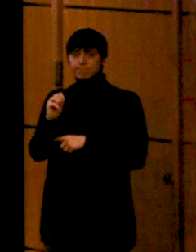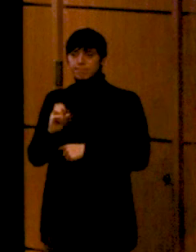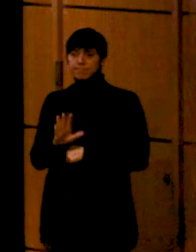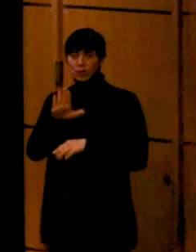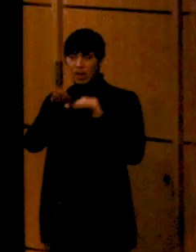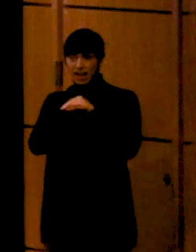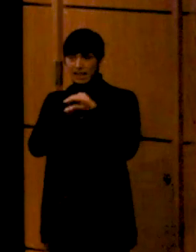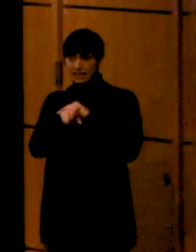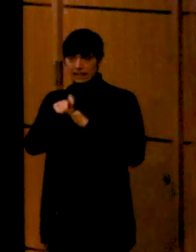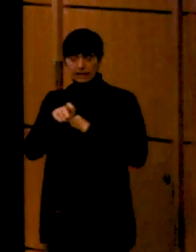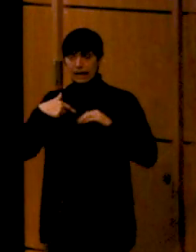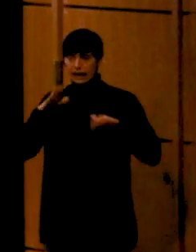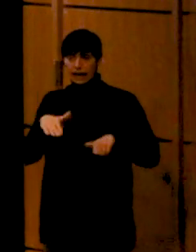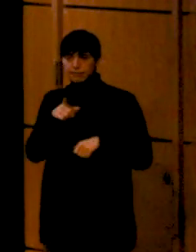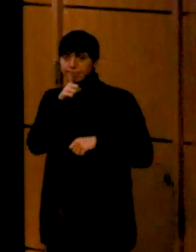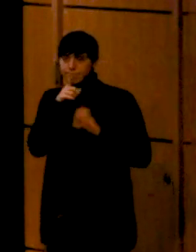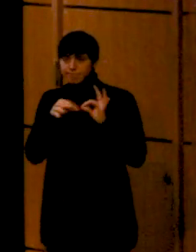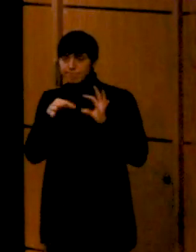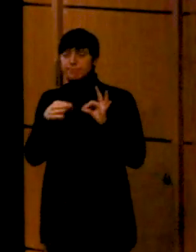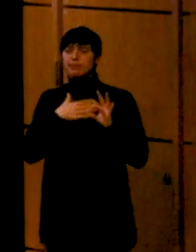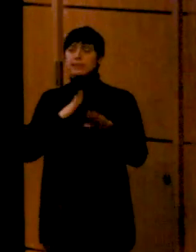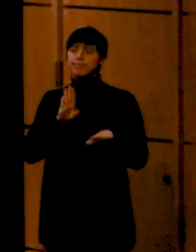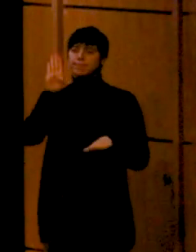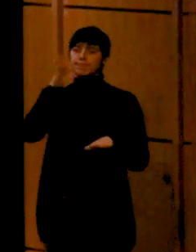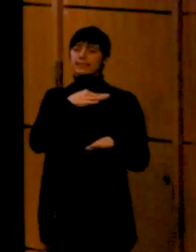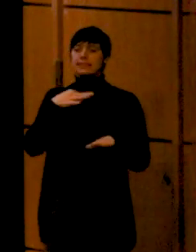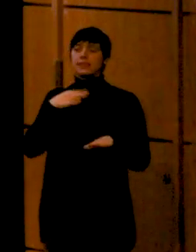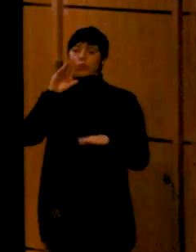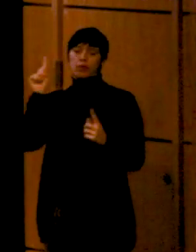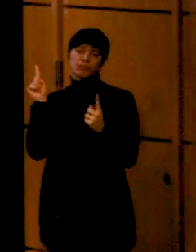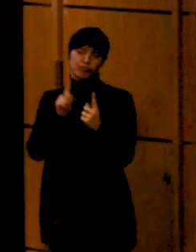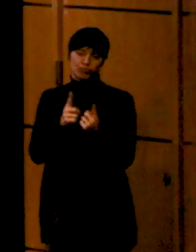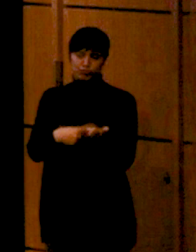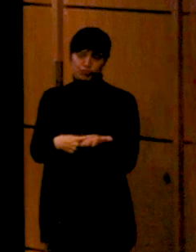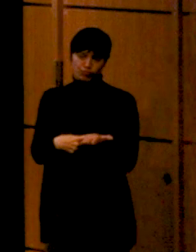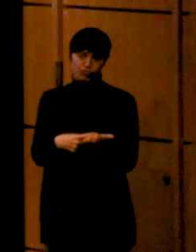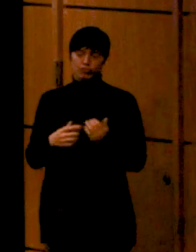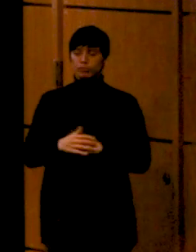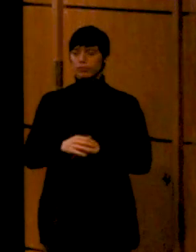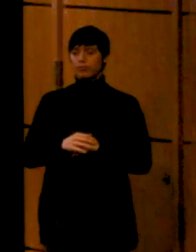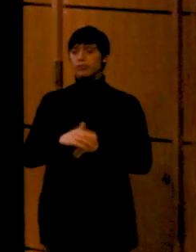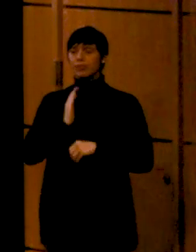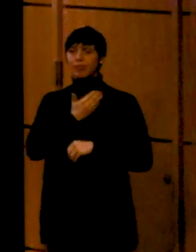Our museum has always felt that it is fundamental to our mission to be of our community and